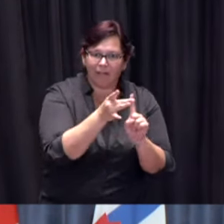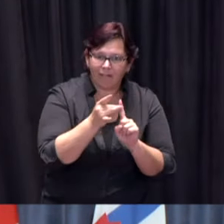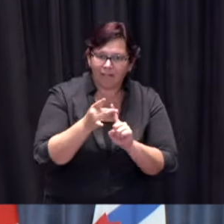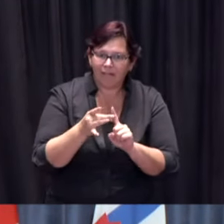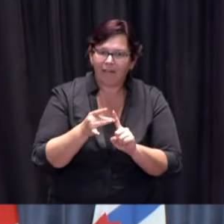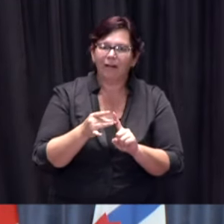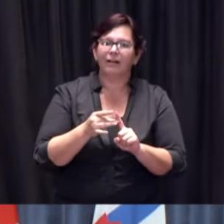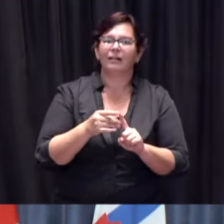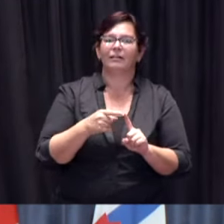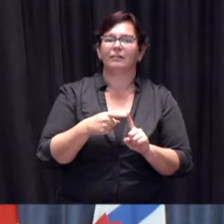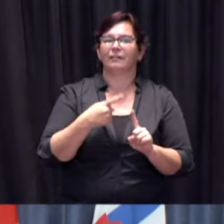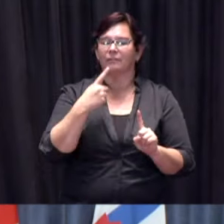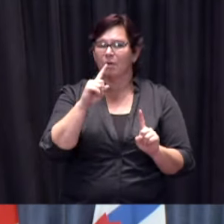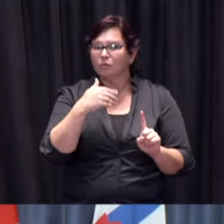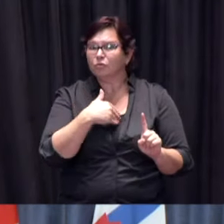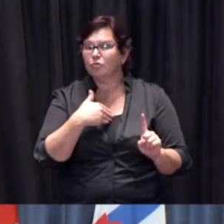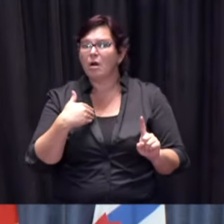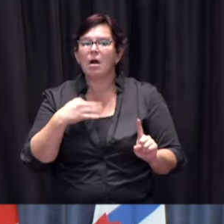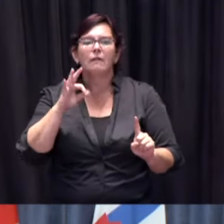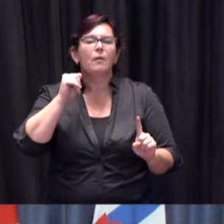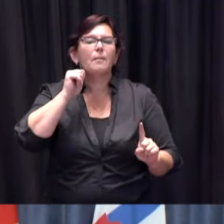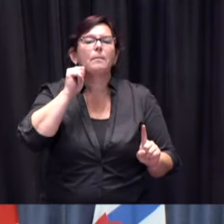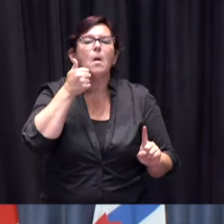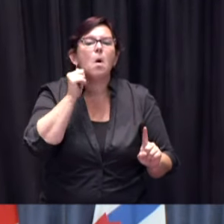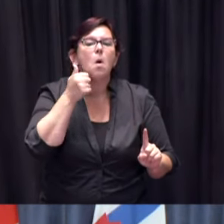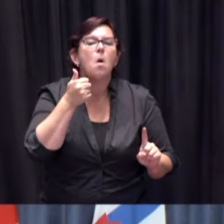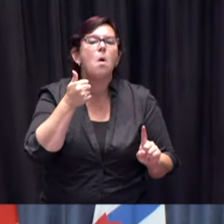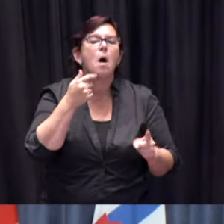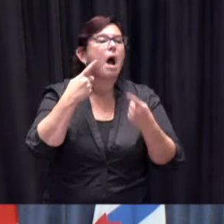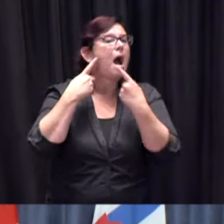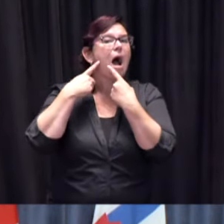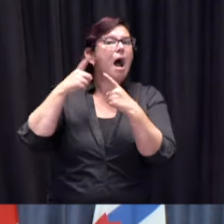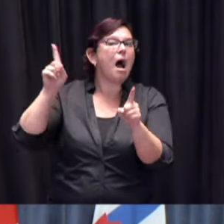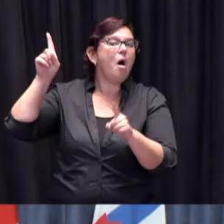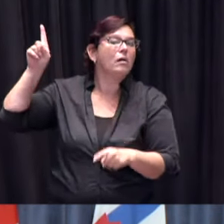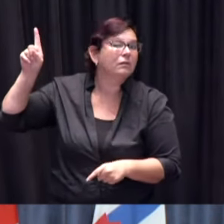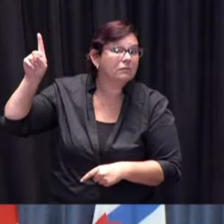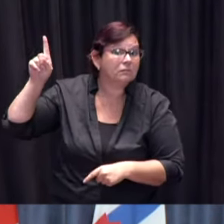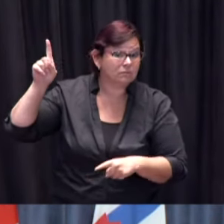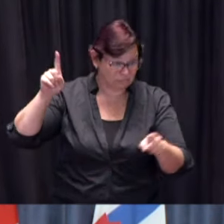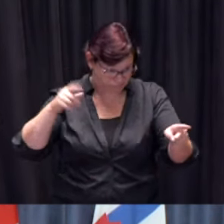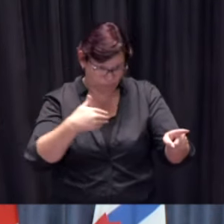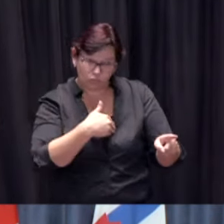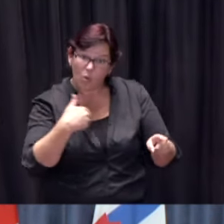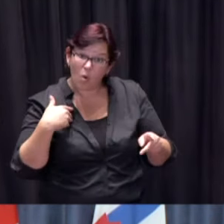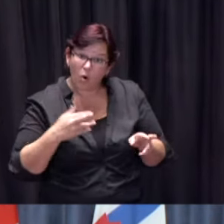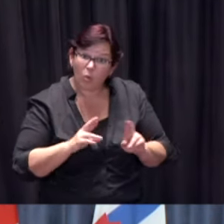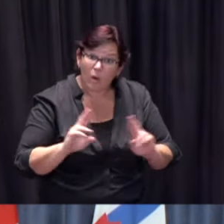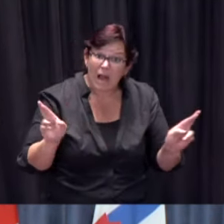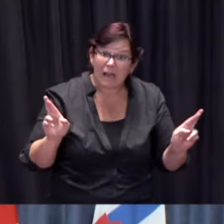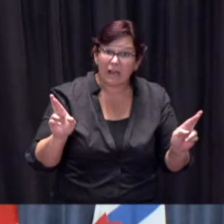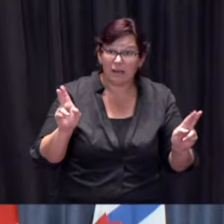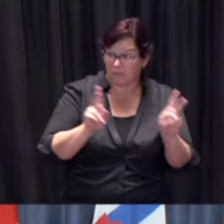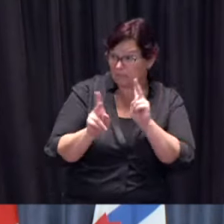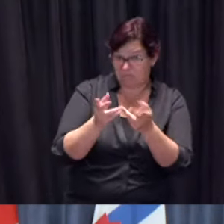came tomorrow the city would be ready and residents would be responsible enough to head into Stage 3? Mayor Tory: Well I might ask Councillor Cressy to